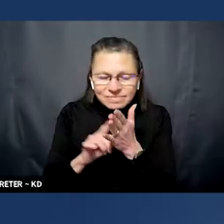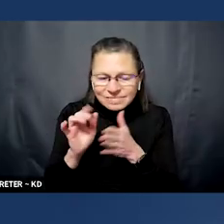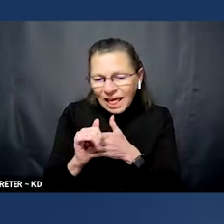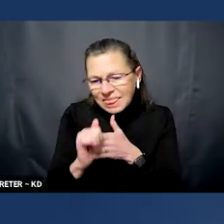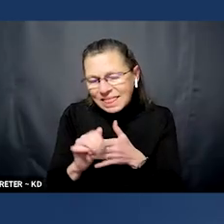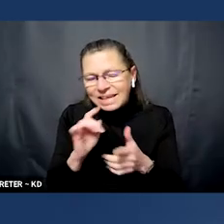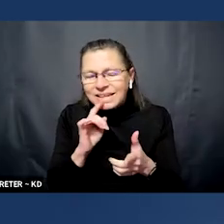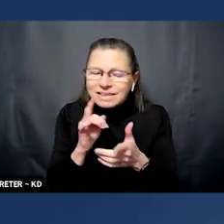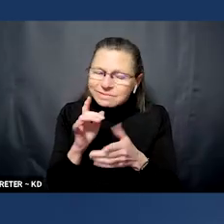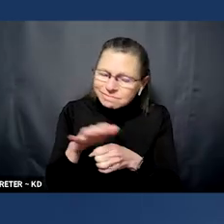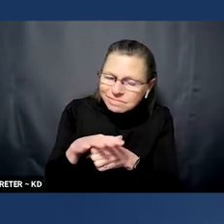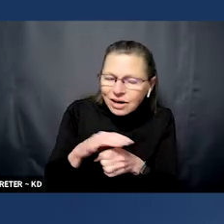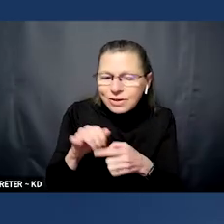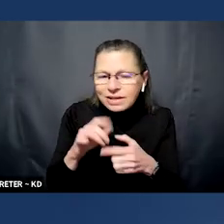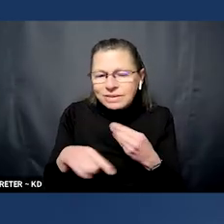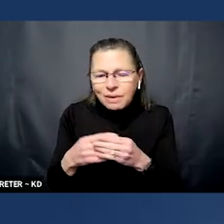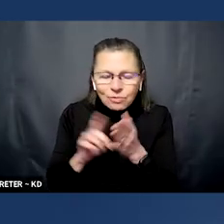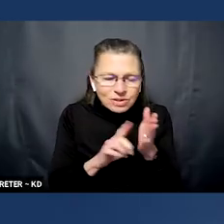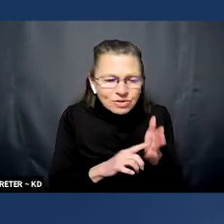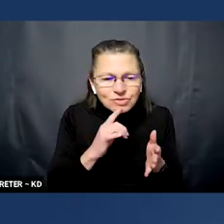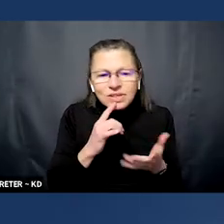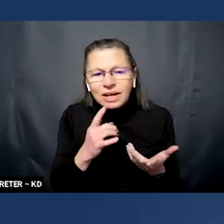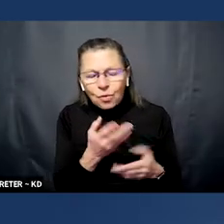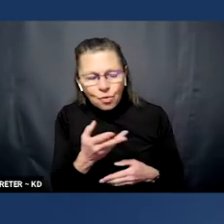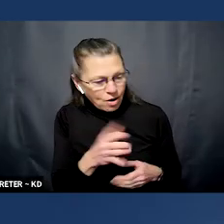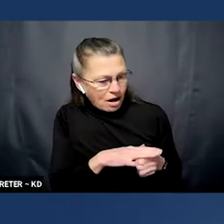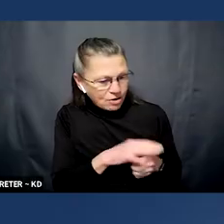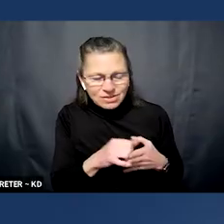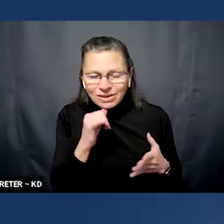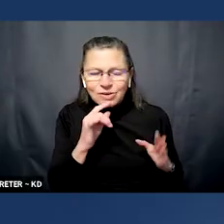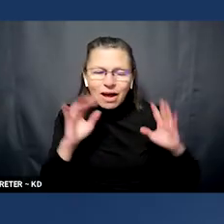sufficient attention or funding. We’ve been proud to provide seed funding for research